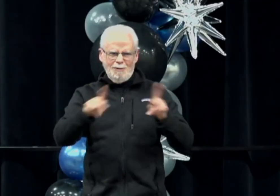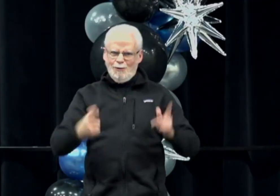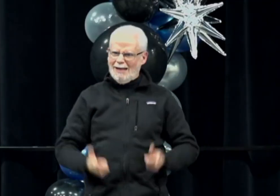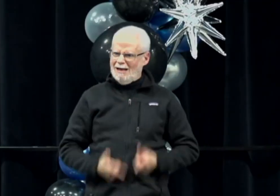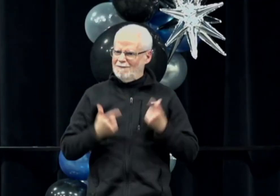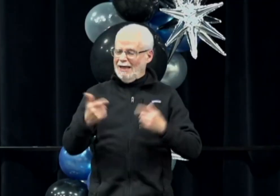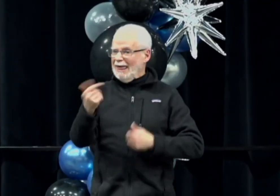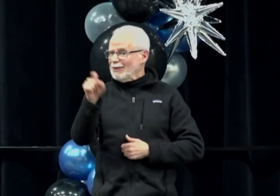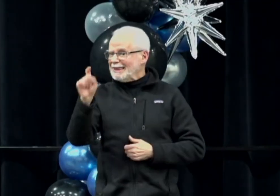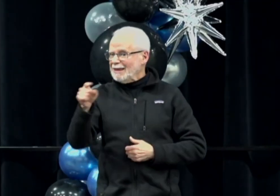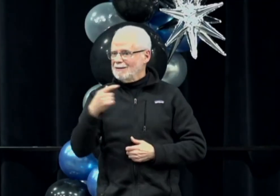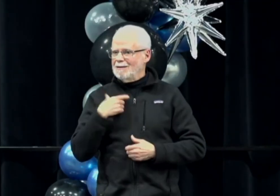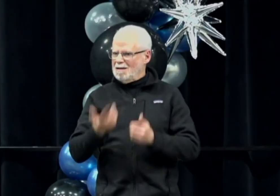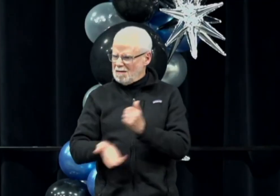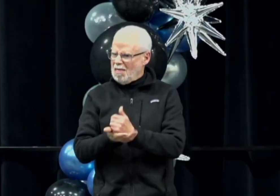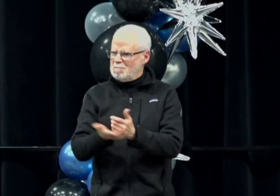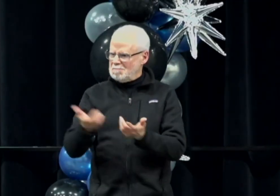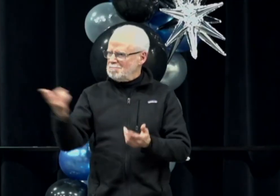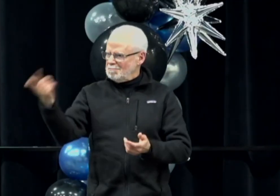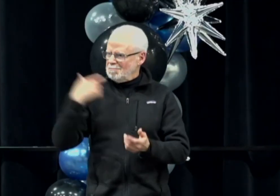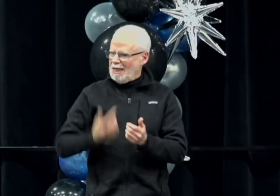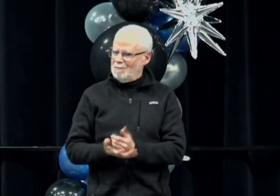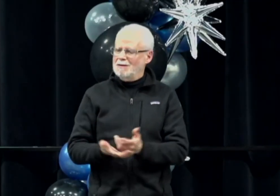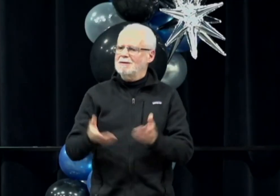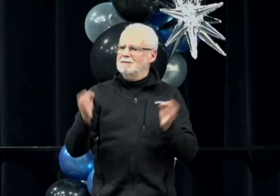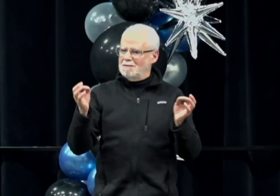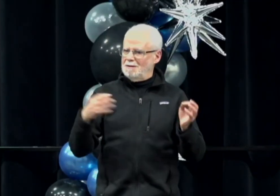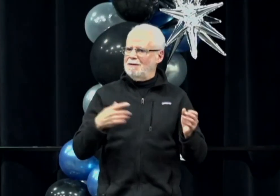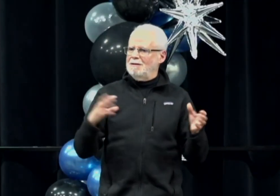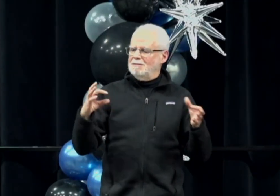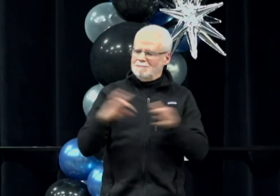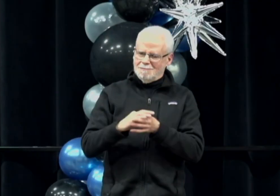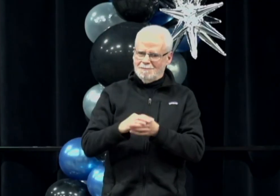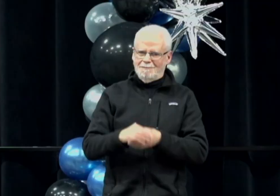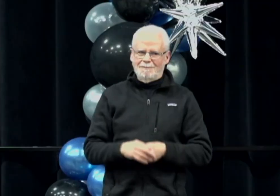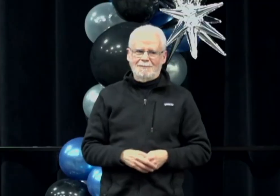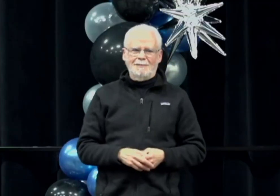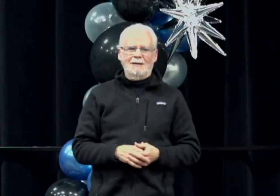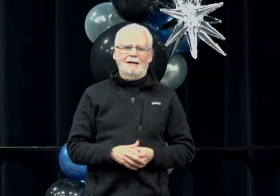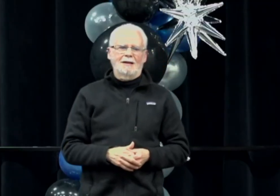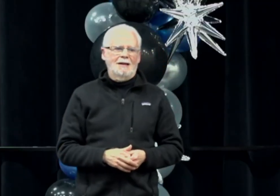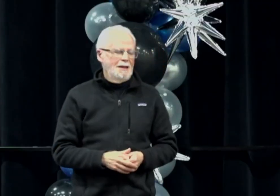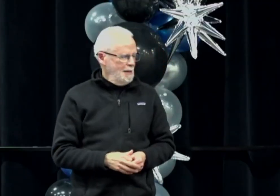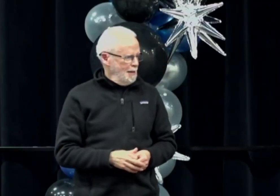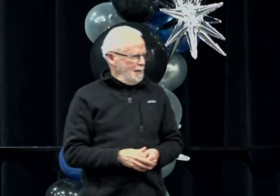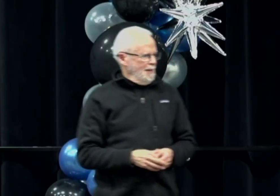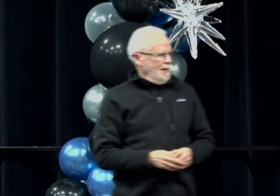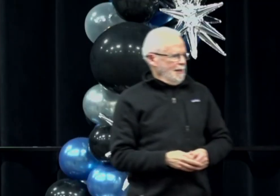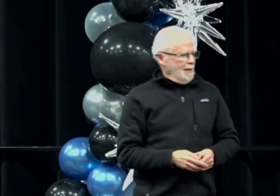wrote a very nice letter welcoming me and said, please come and that Minnesota is a great place